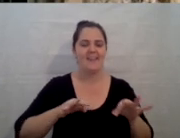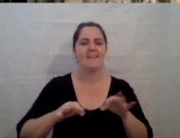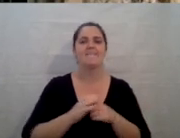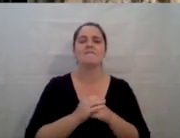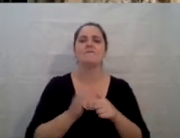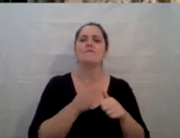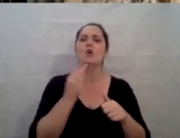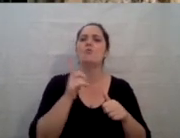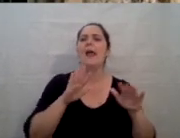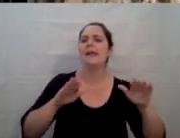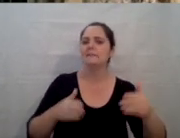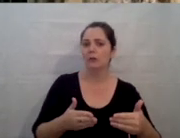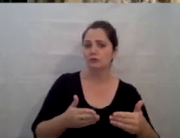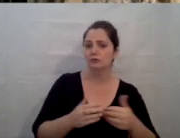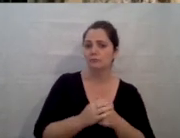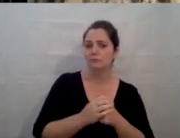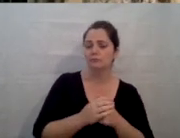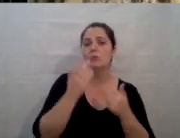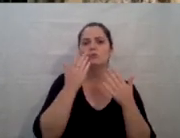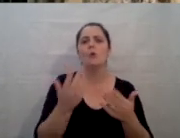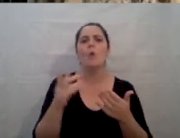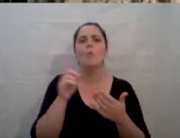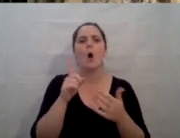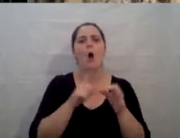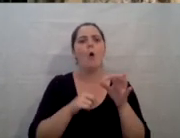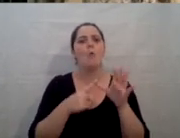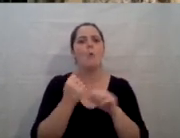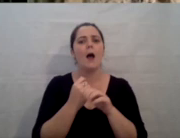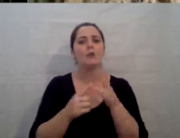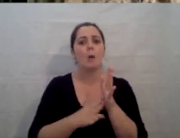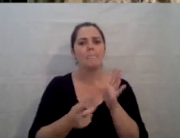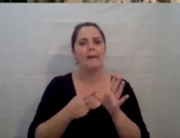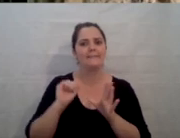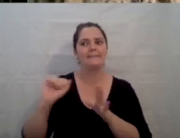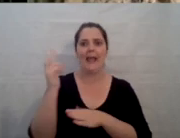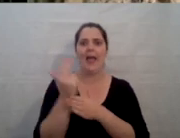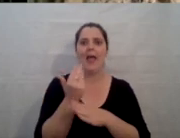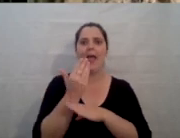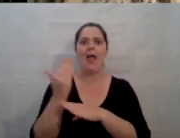I'm going to show you some drawings from the QAGOMA Collection and talk a little bit about those drawings and how they relate to